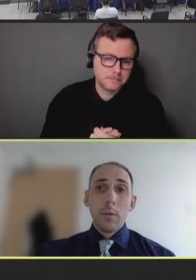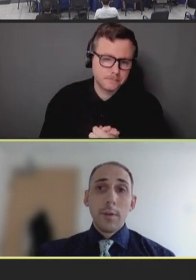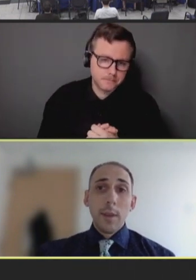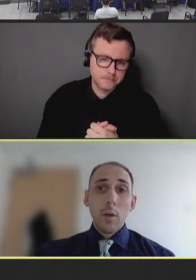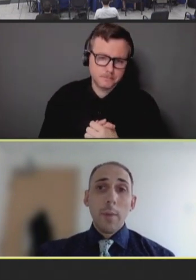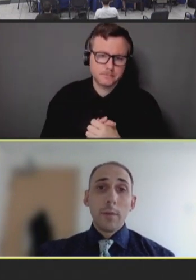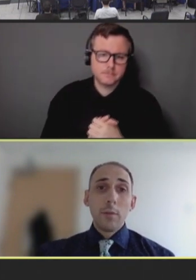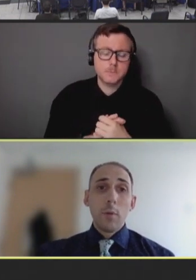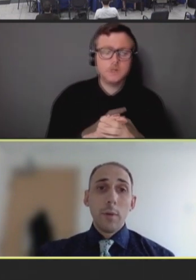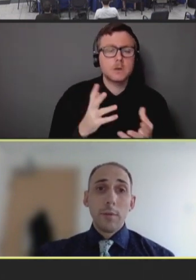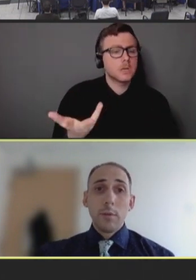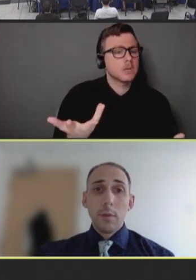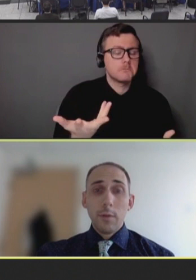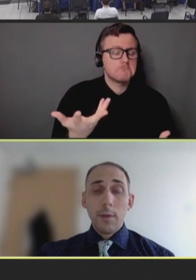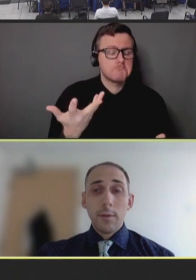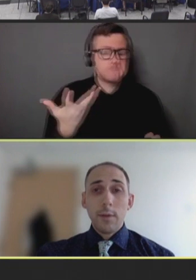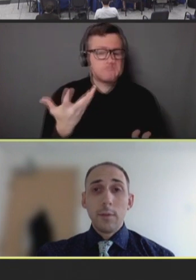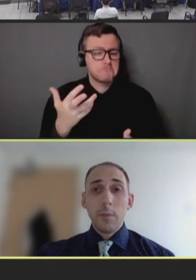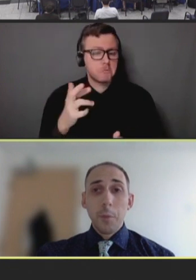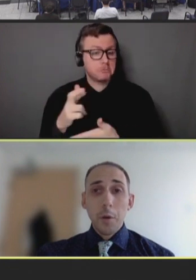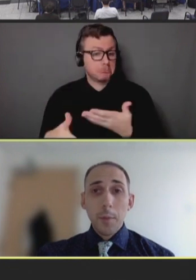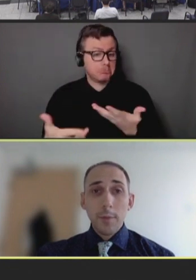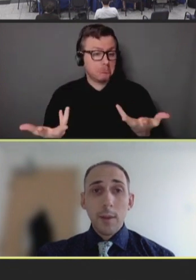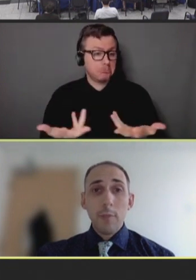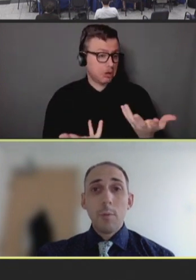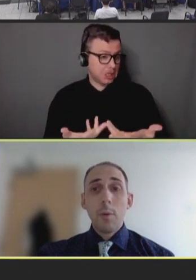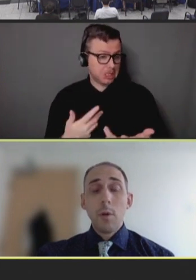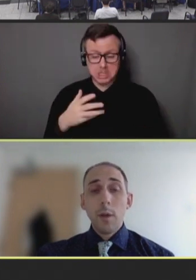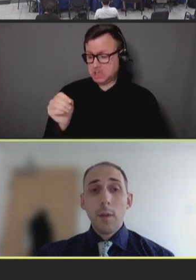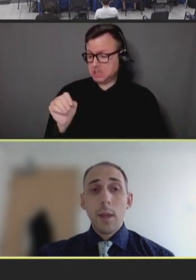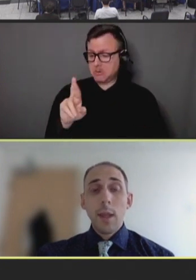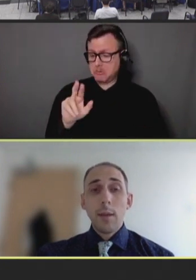So the take-home message was these vaccines appear to be safe; but we don't have any head-to-head